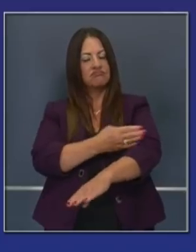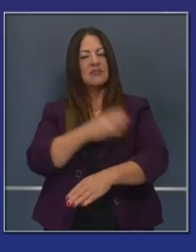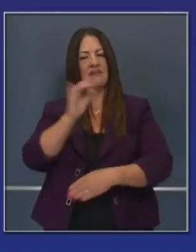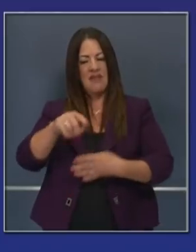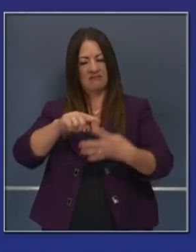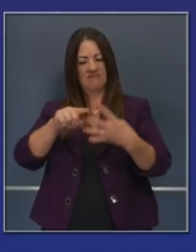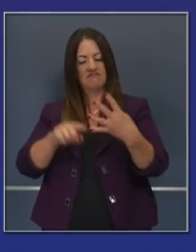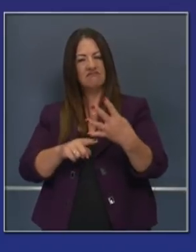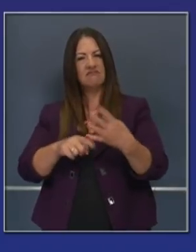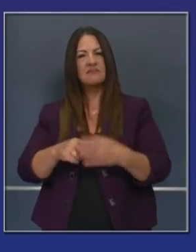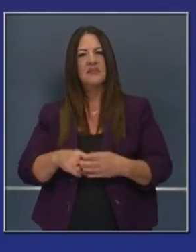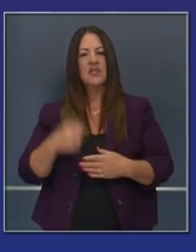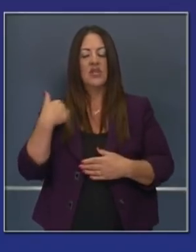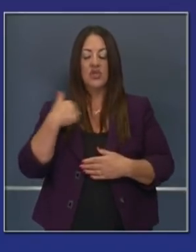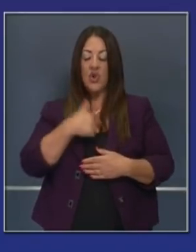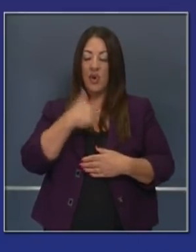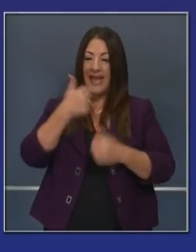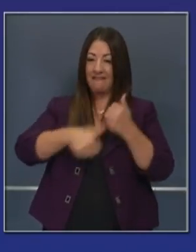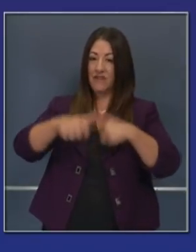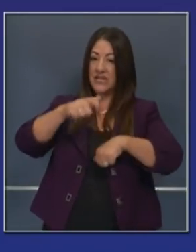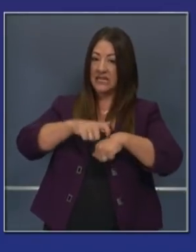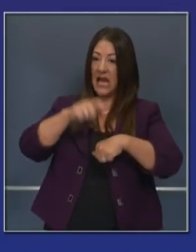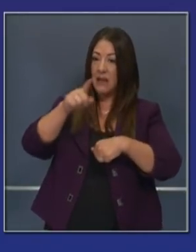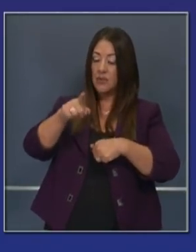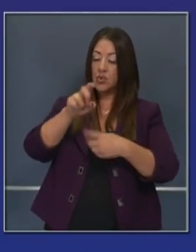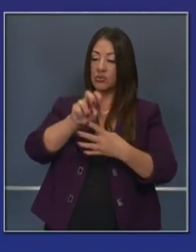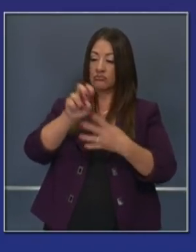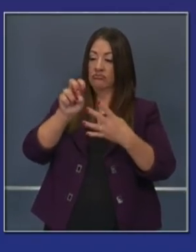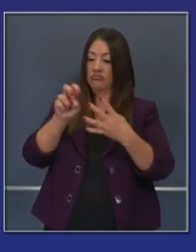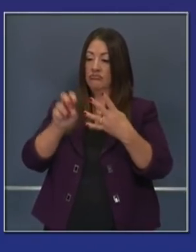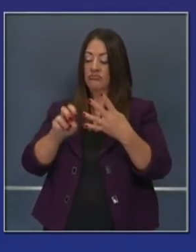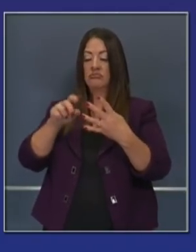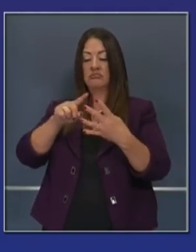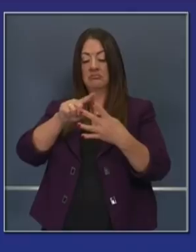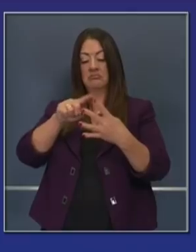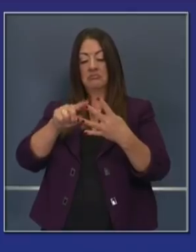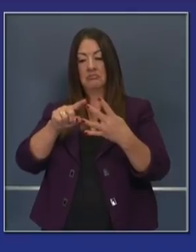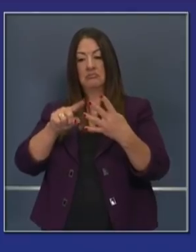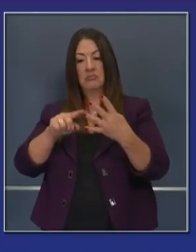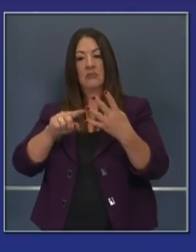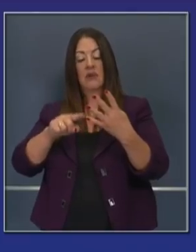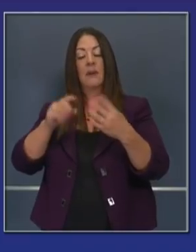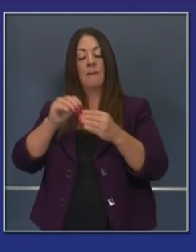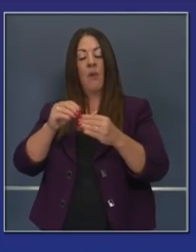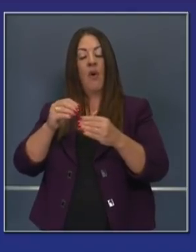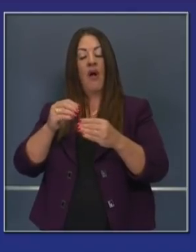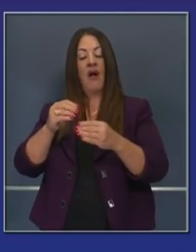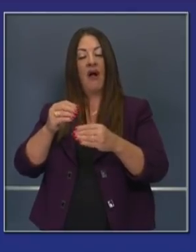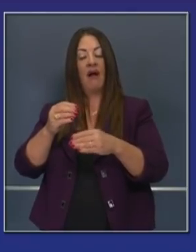I WILL TURN IT BACK TO THE GOVERNOR. THANK YOU. SO PROGRESS AS IT RELATES